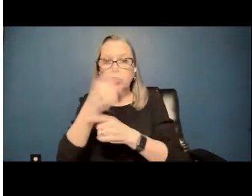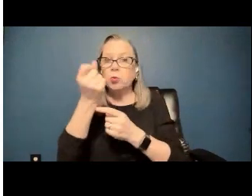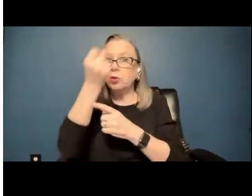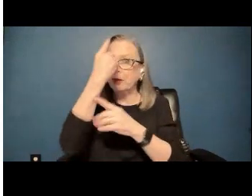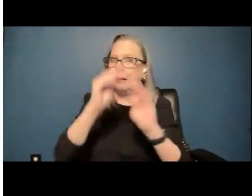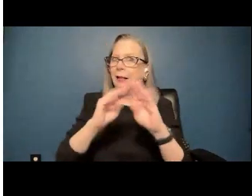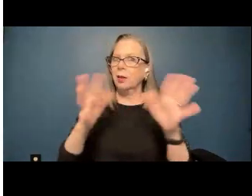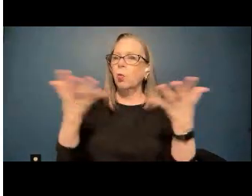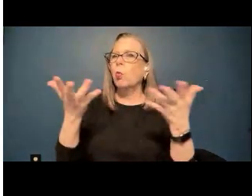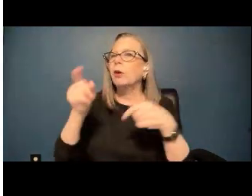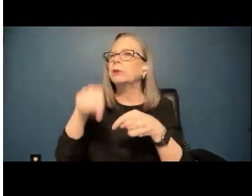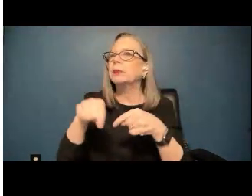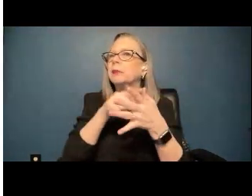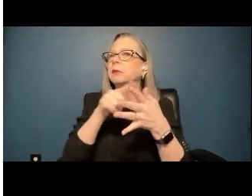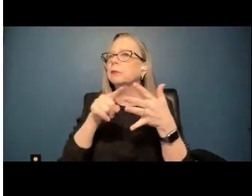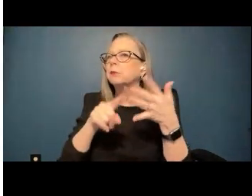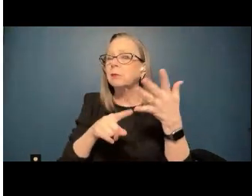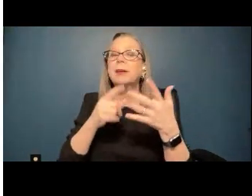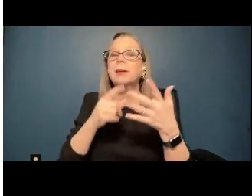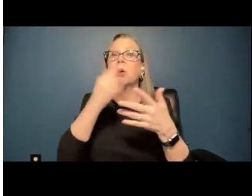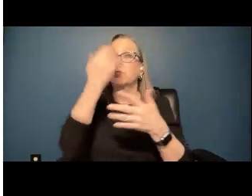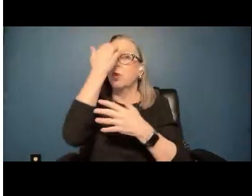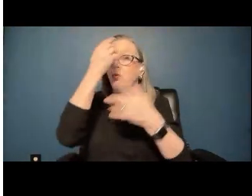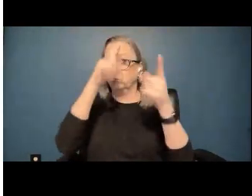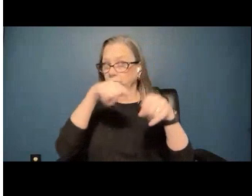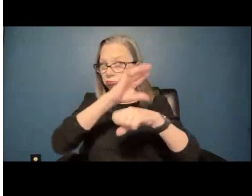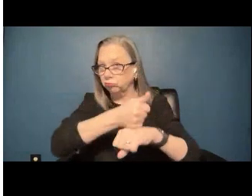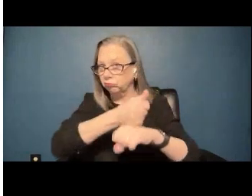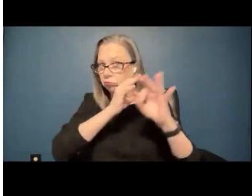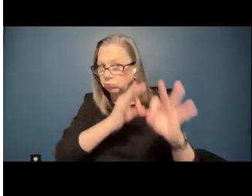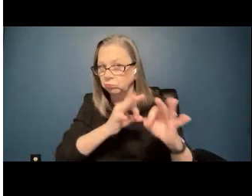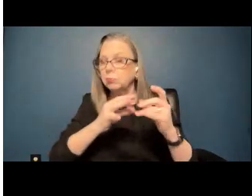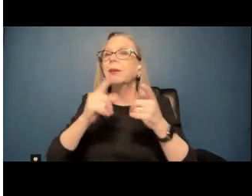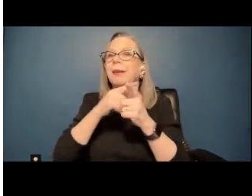And once you have that established, then it's time to start exploring data